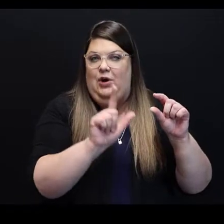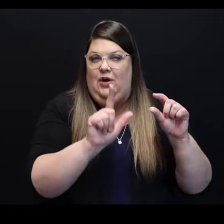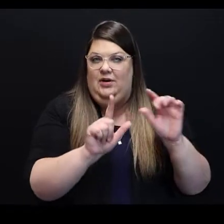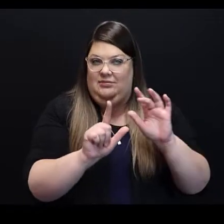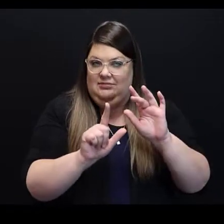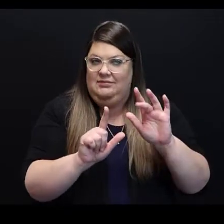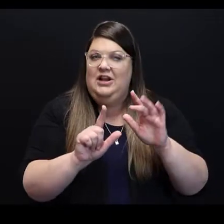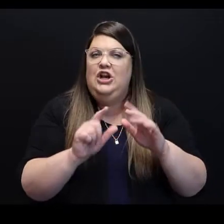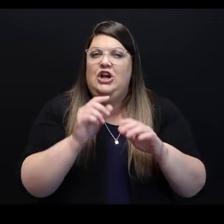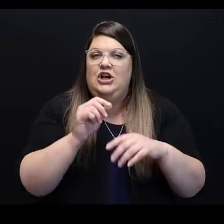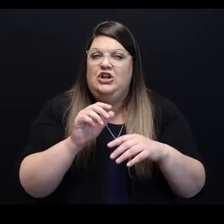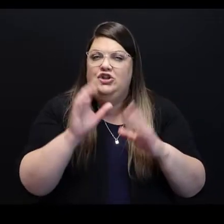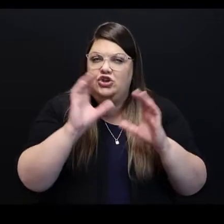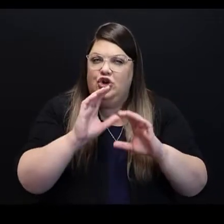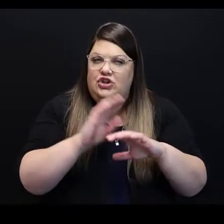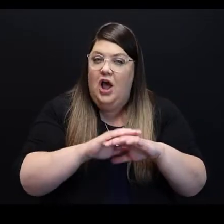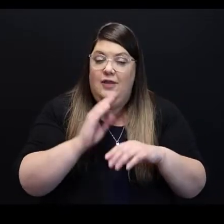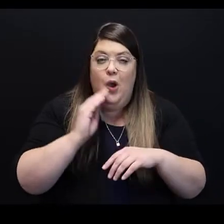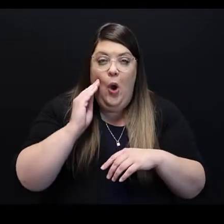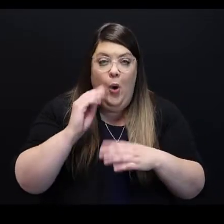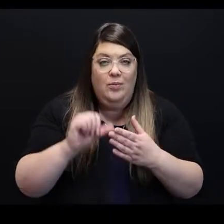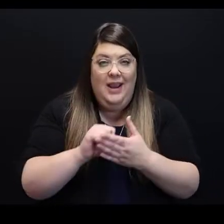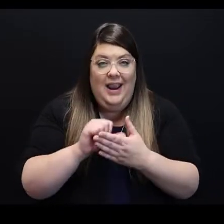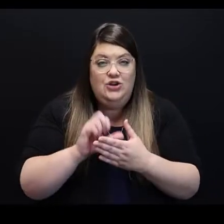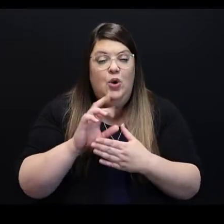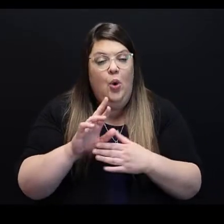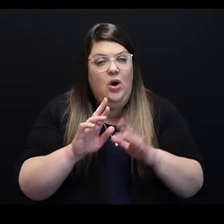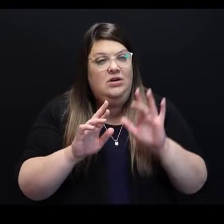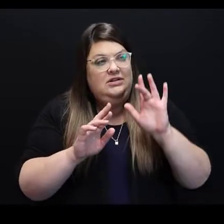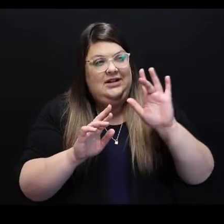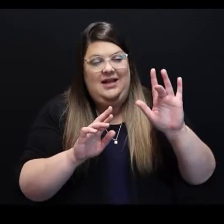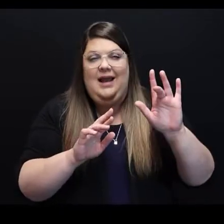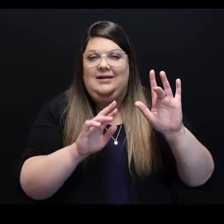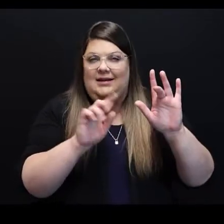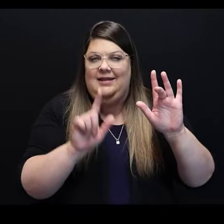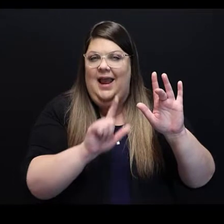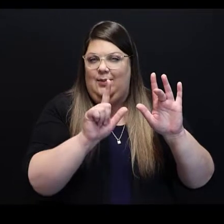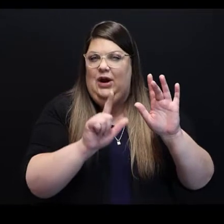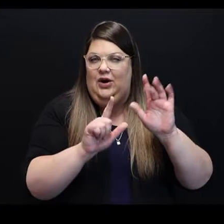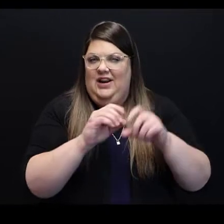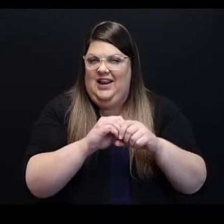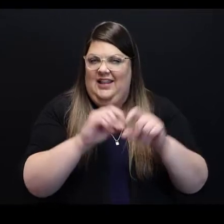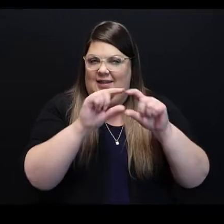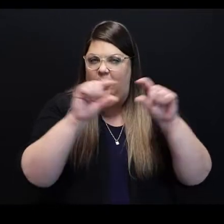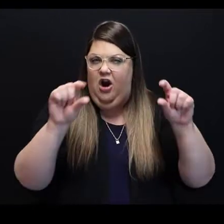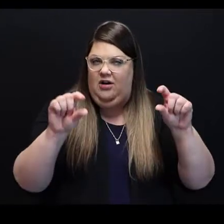page or by selecting library in the top navigation bar. Let's select it in the navigation bar.